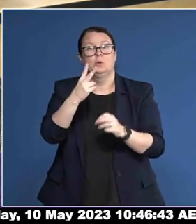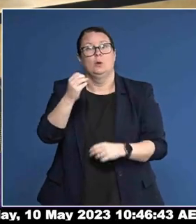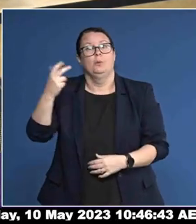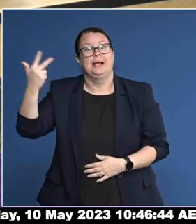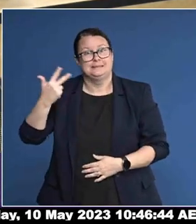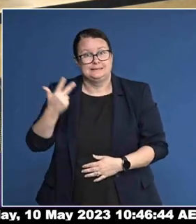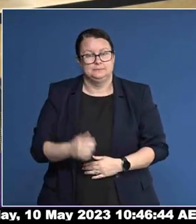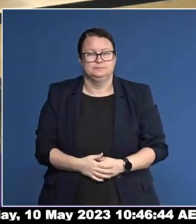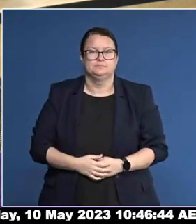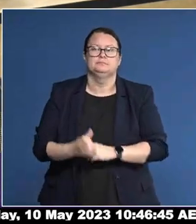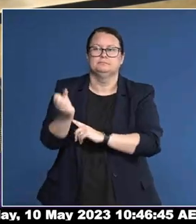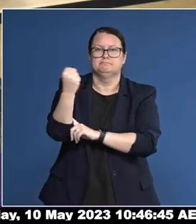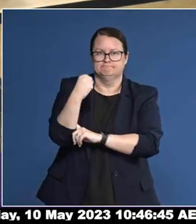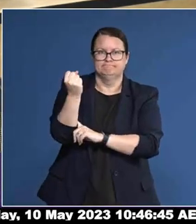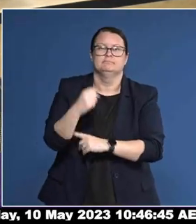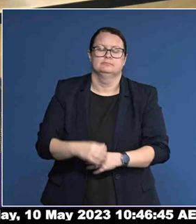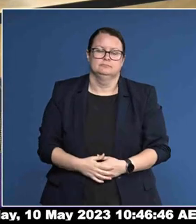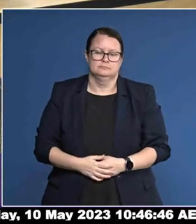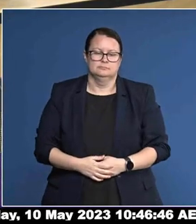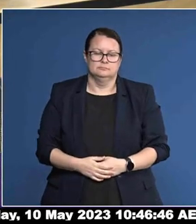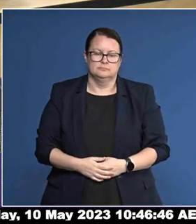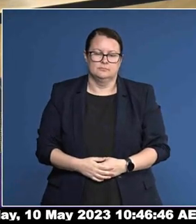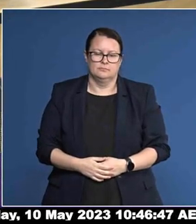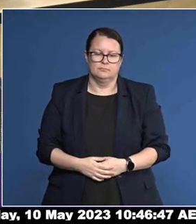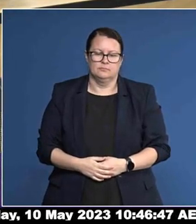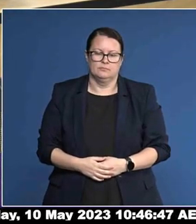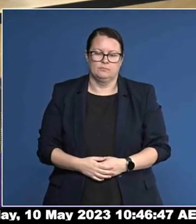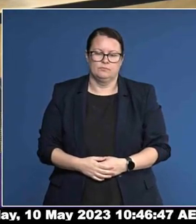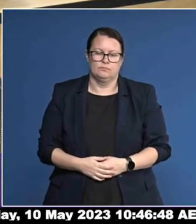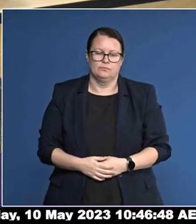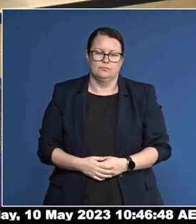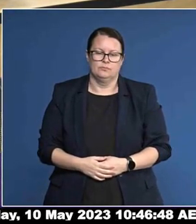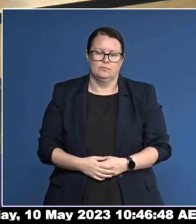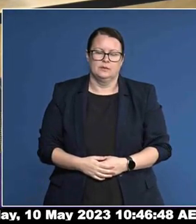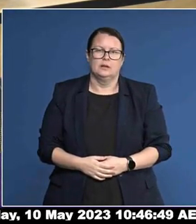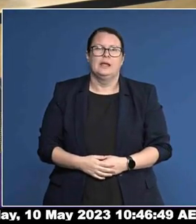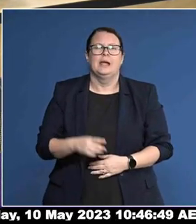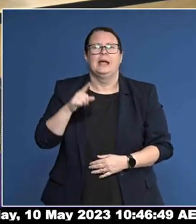Correct. MS MAHONY: You're not suggesting by the words 'in addition to adjustments being